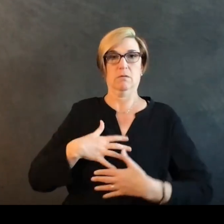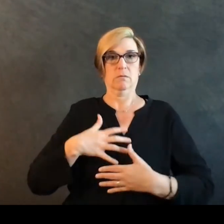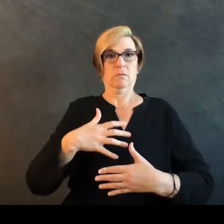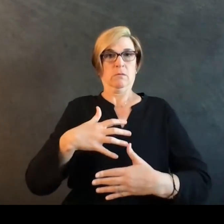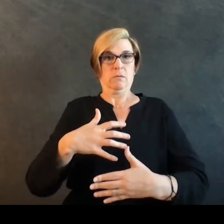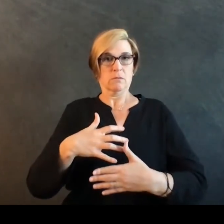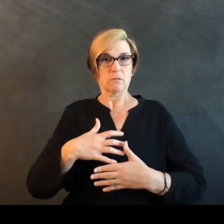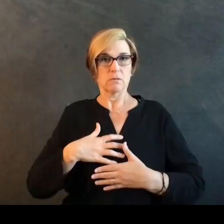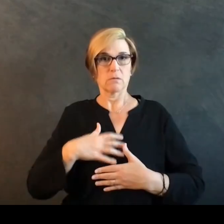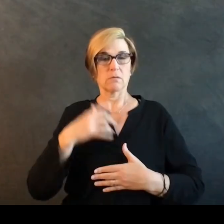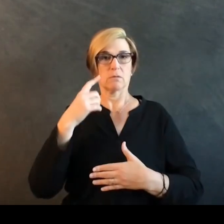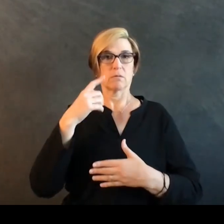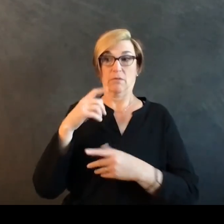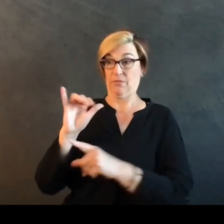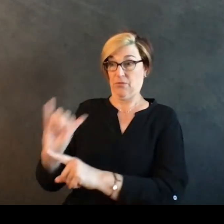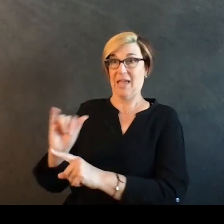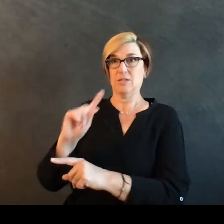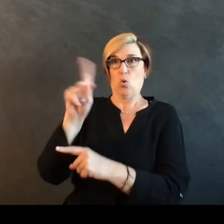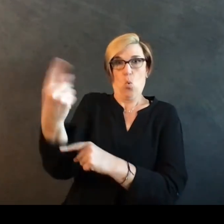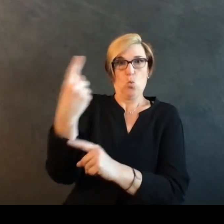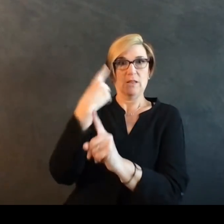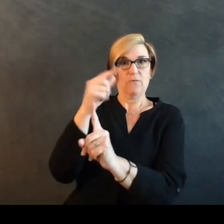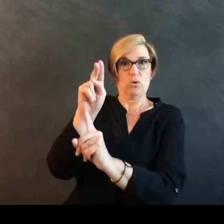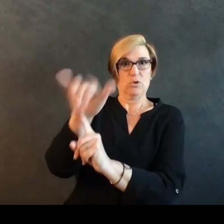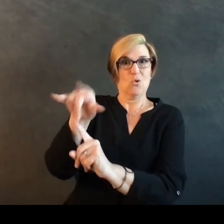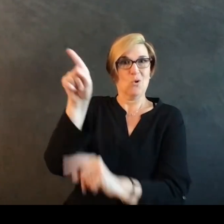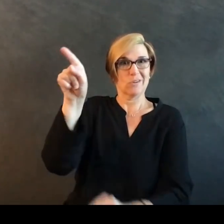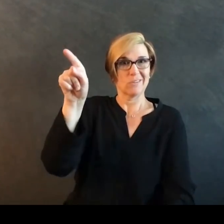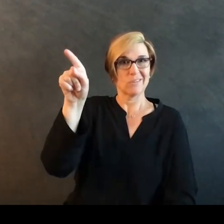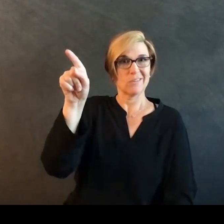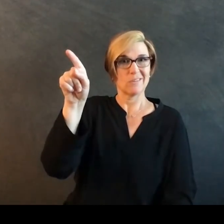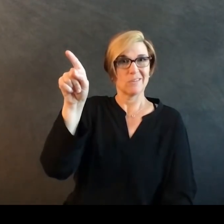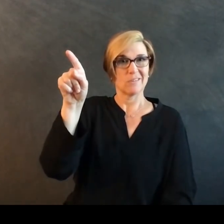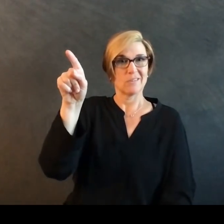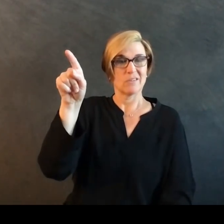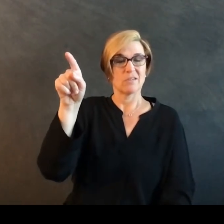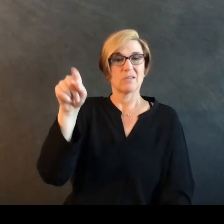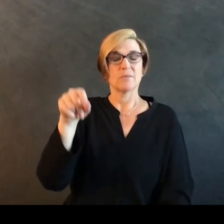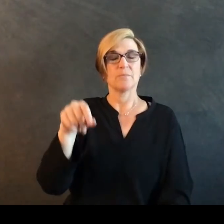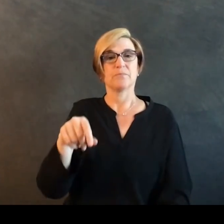state of New York and some of them now are being sent I spoke with both